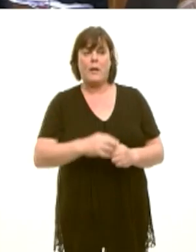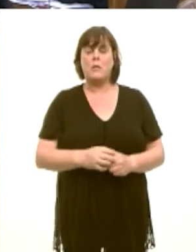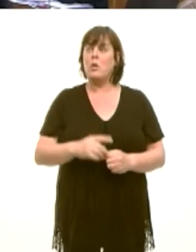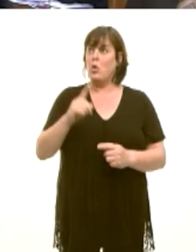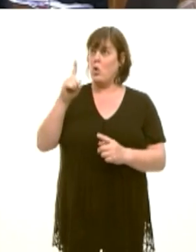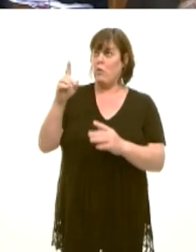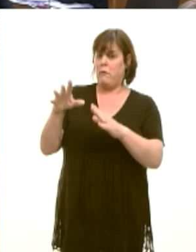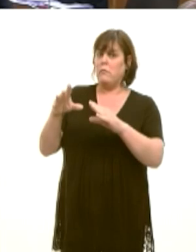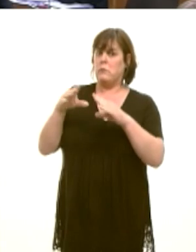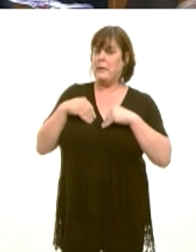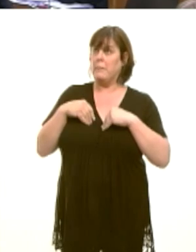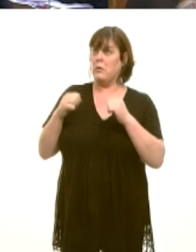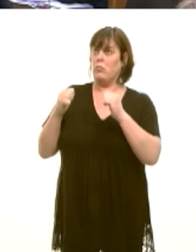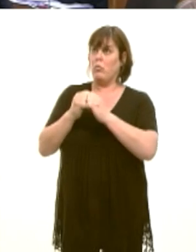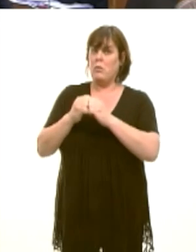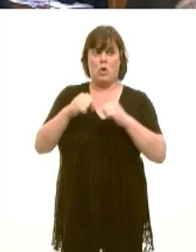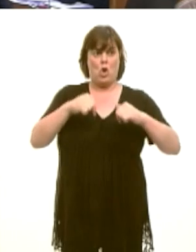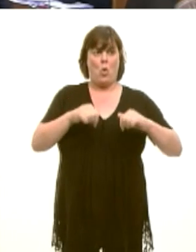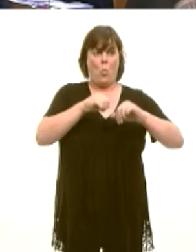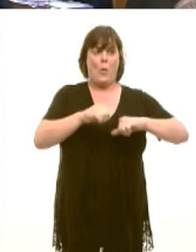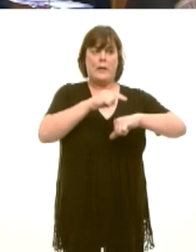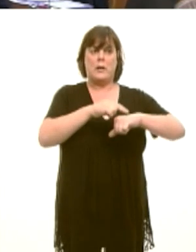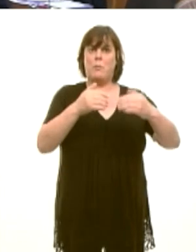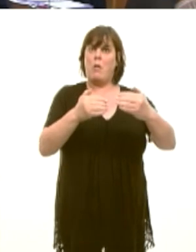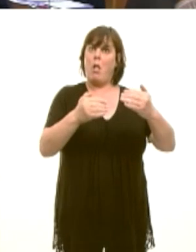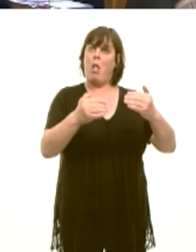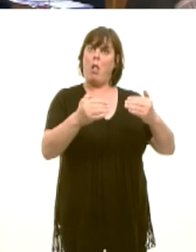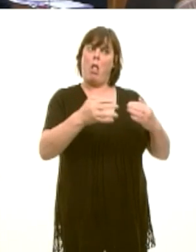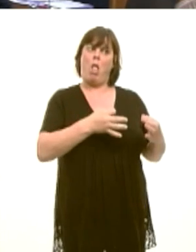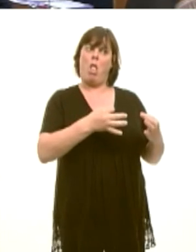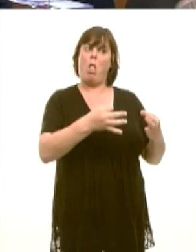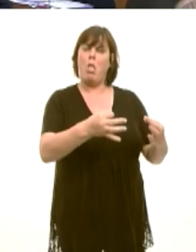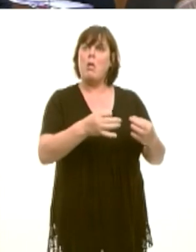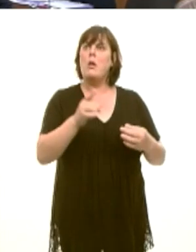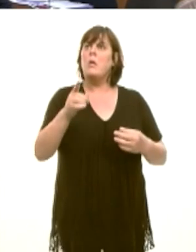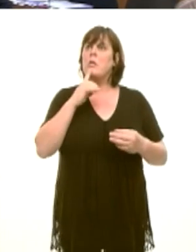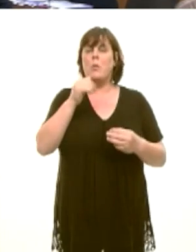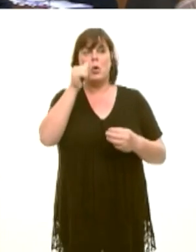that point. You must accept that demand on diagnostic capacity will increase, whether